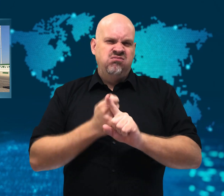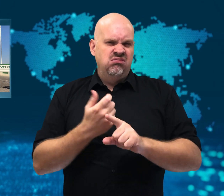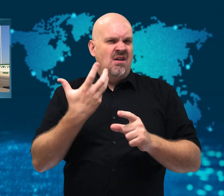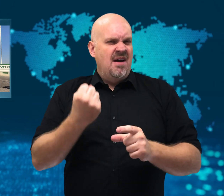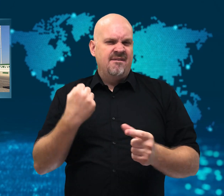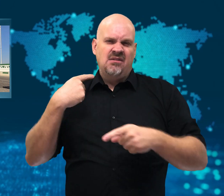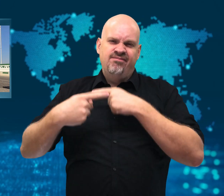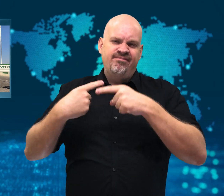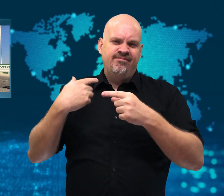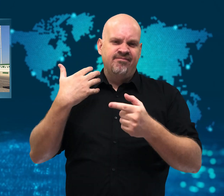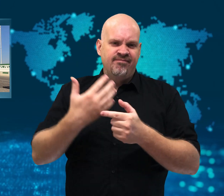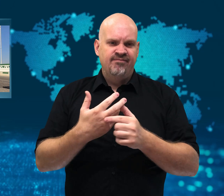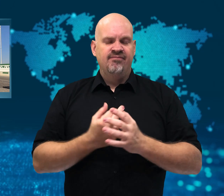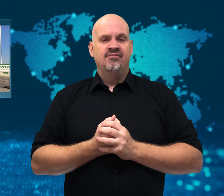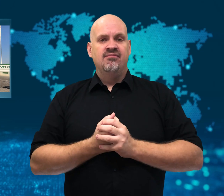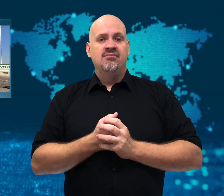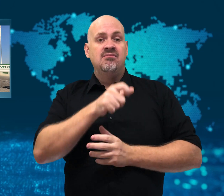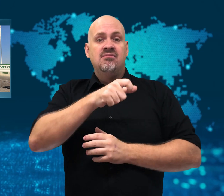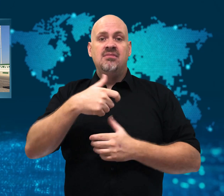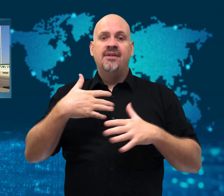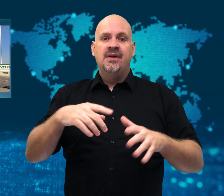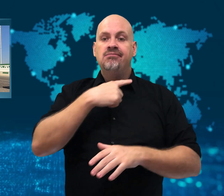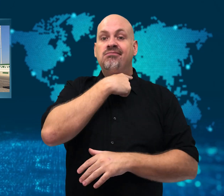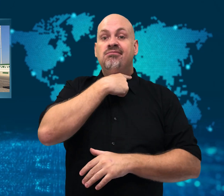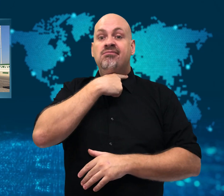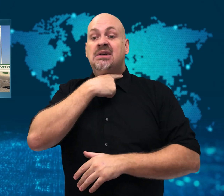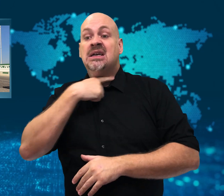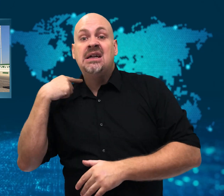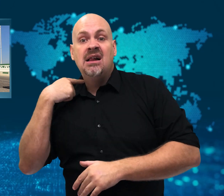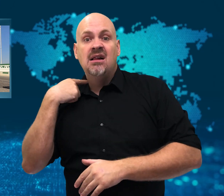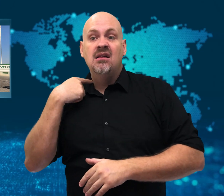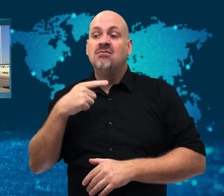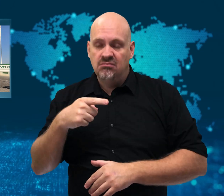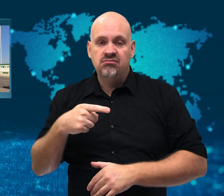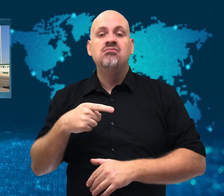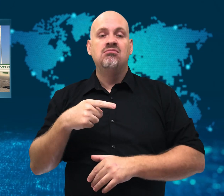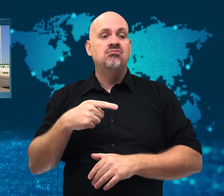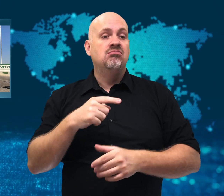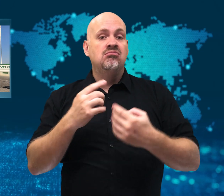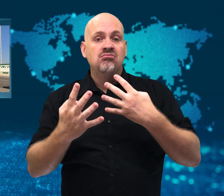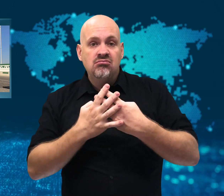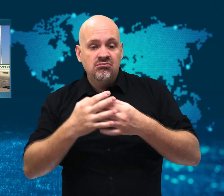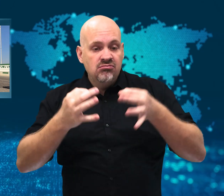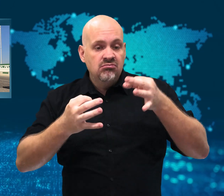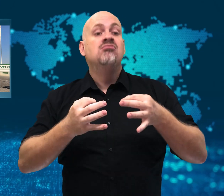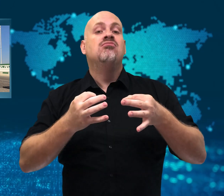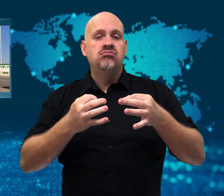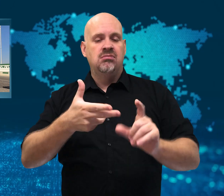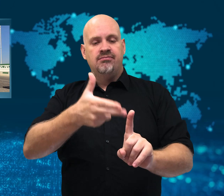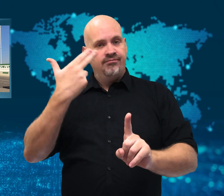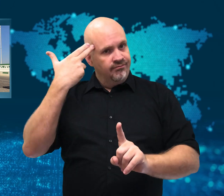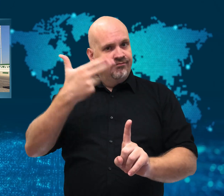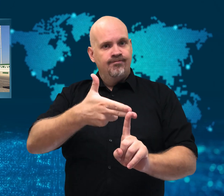Convicted murderers were executed by a shot to the head,